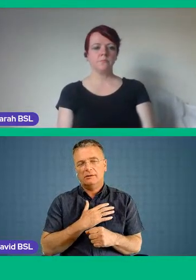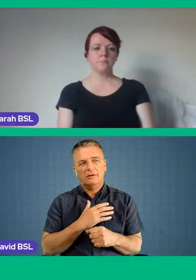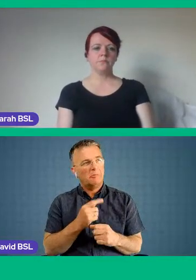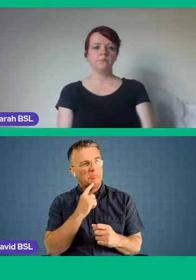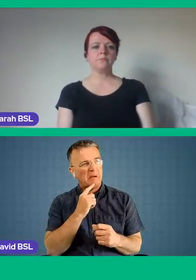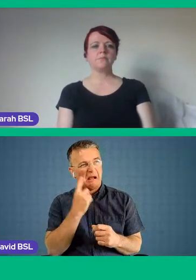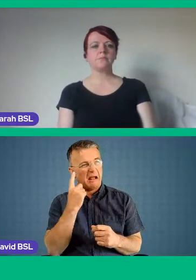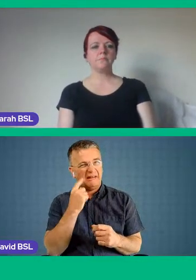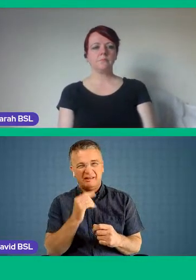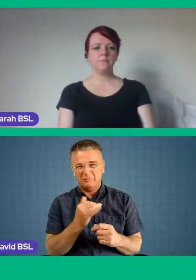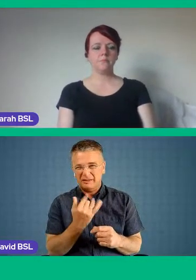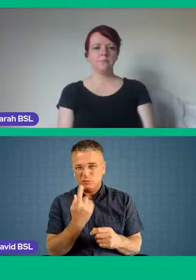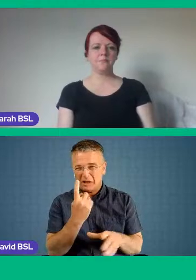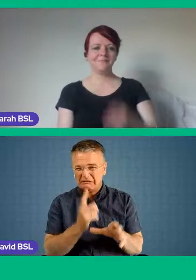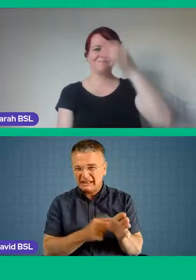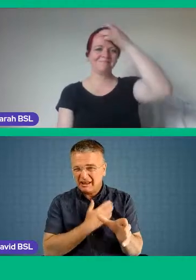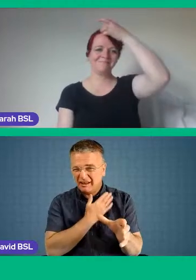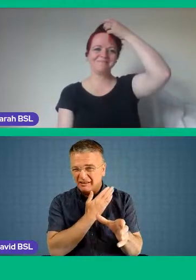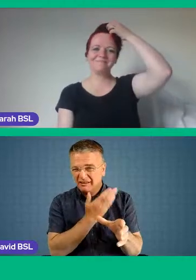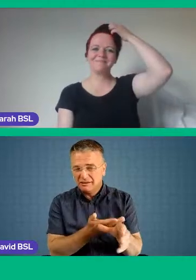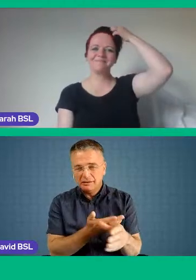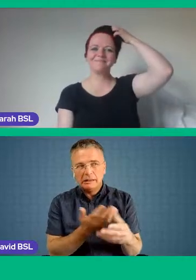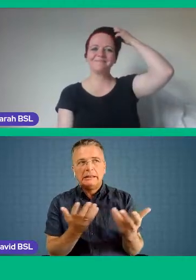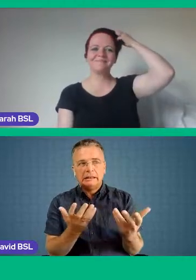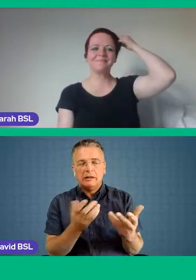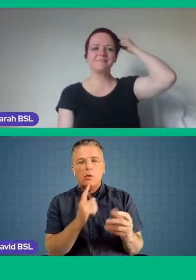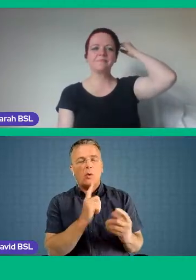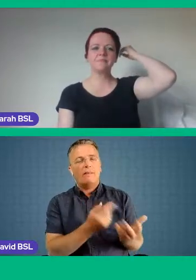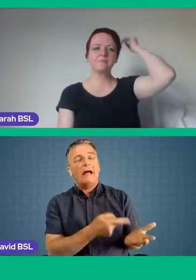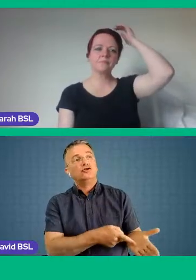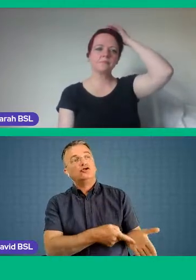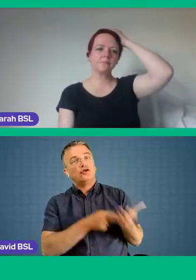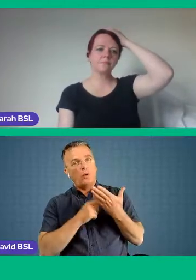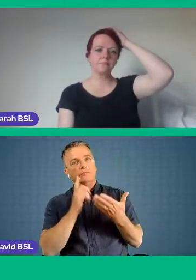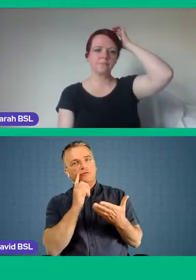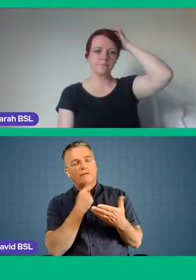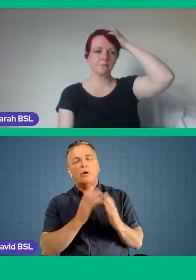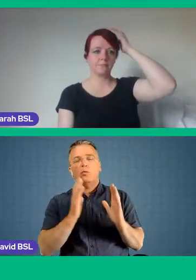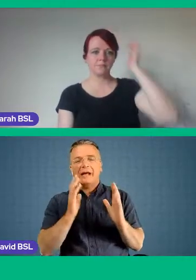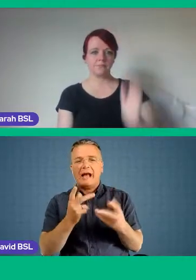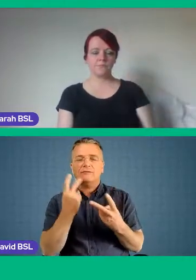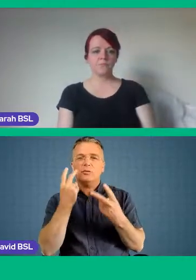has shown that we need to keep revisiting these concepts so that they are genuine, authentic, and ethical.